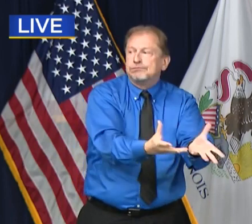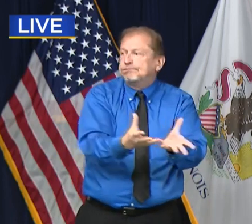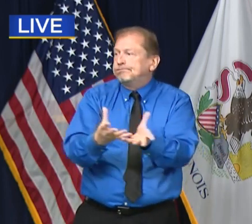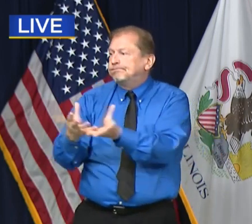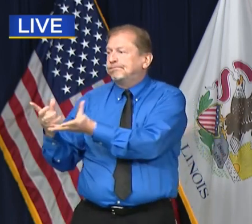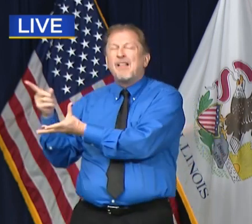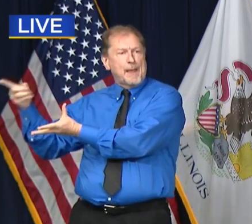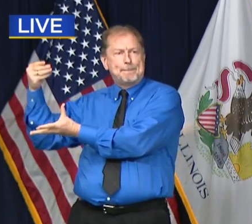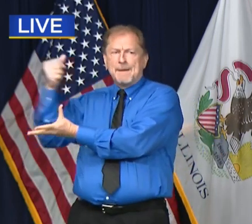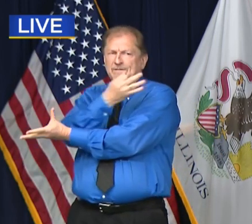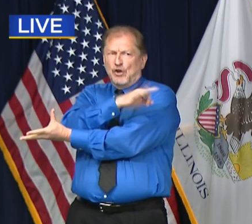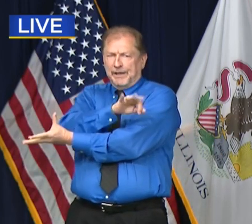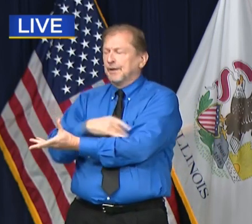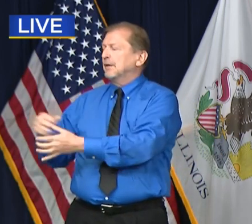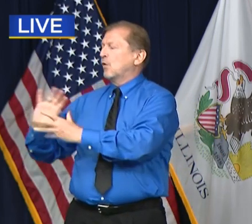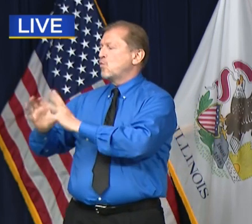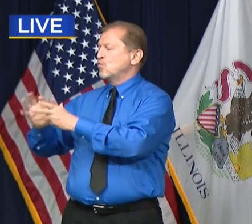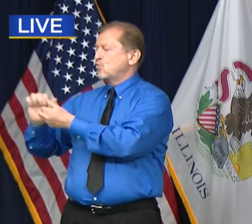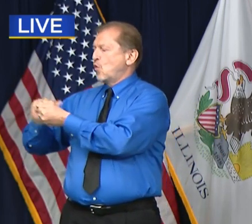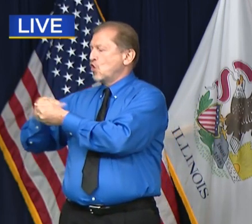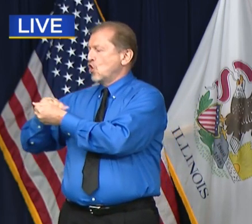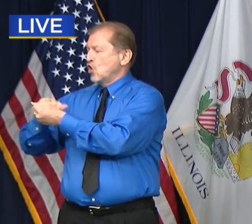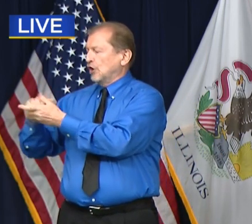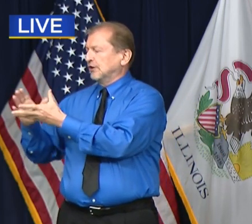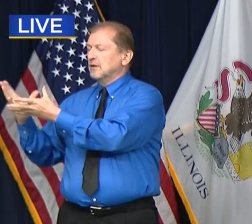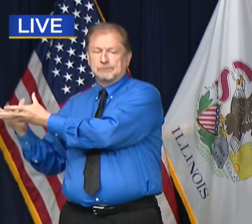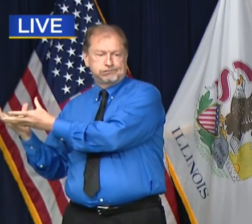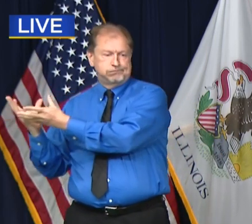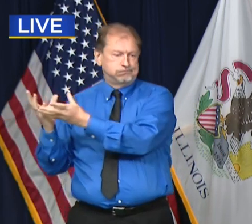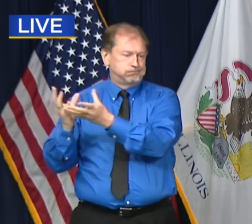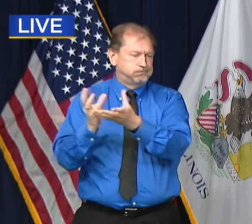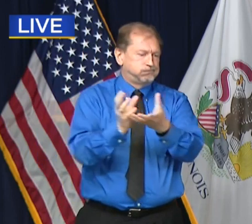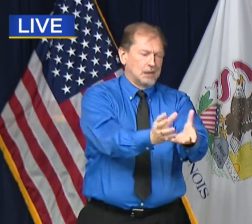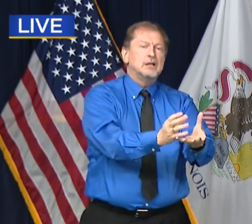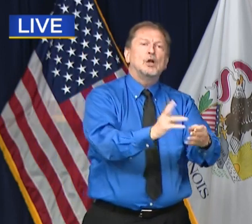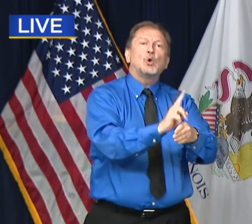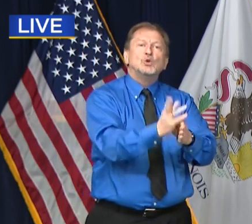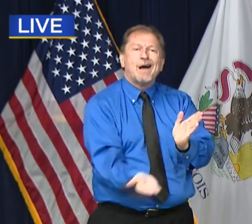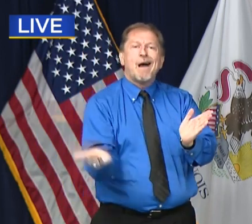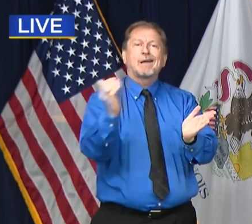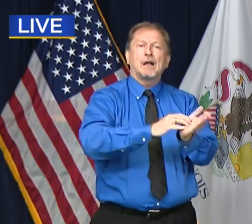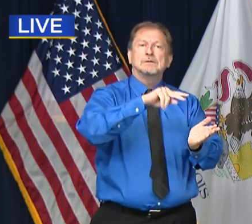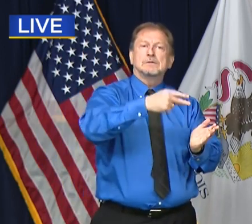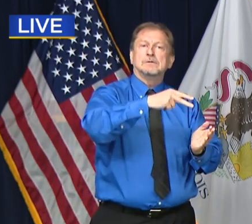OF MASKS FROM FACILITIES, TO THE DECONTAMINATION SITE AND BACK. THE U.S. HEALTH AND HUMAN